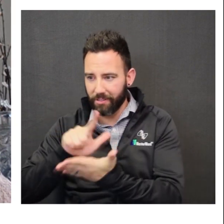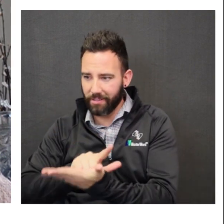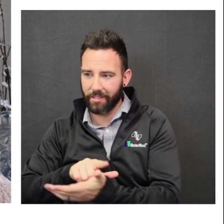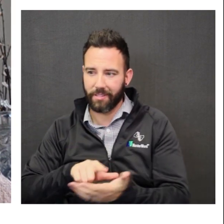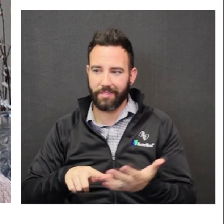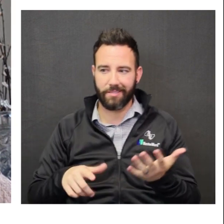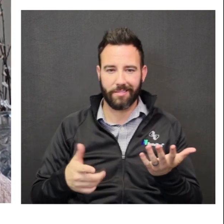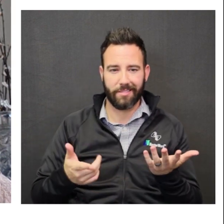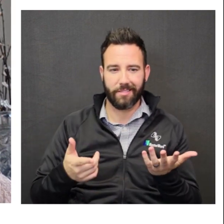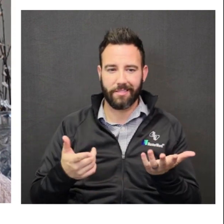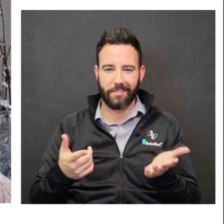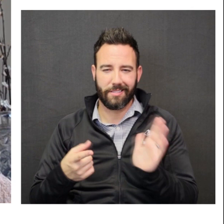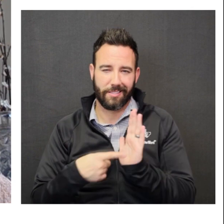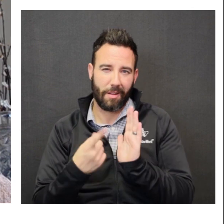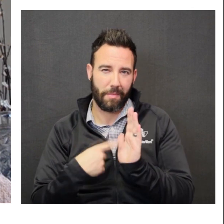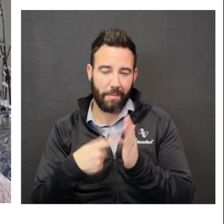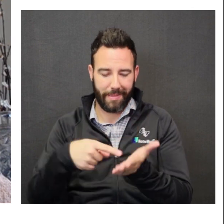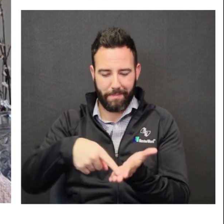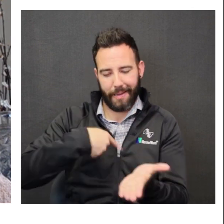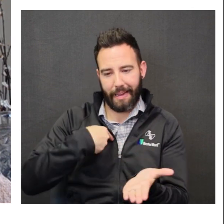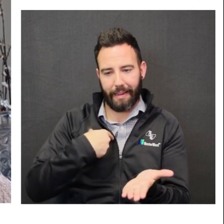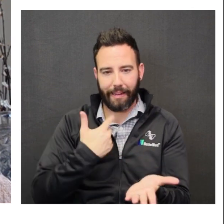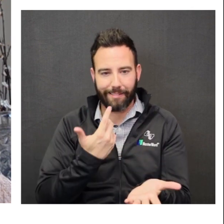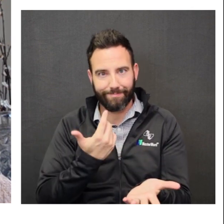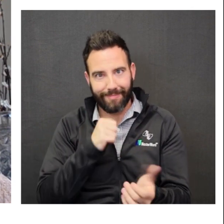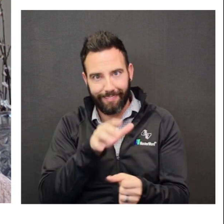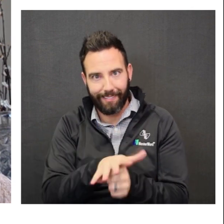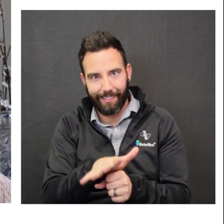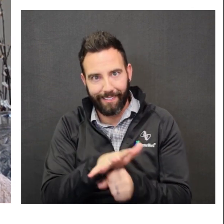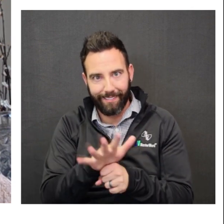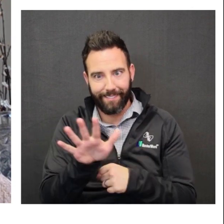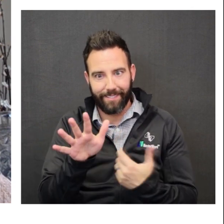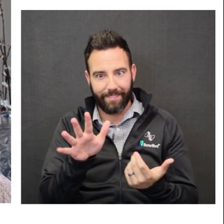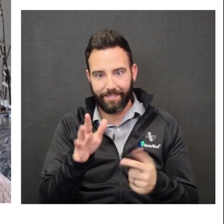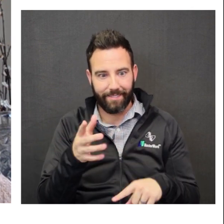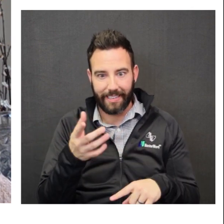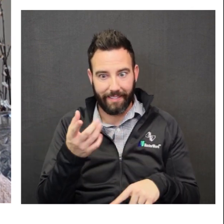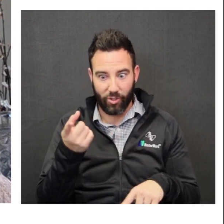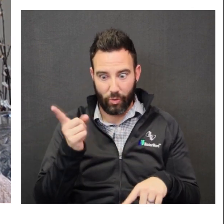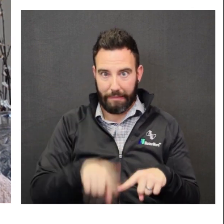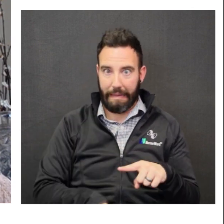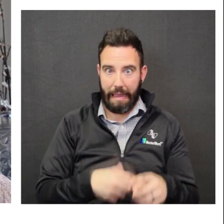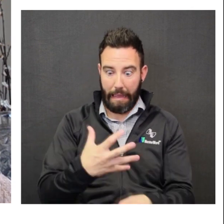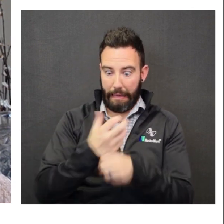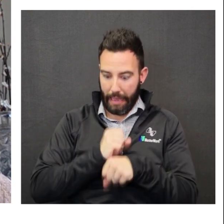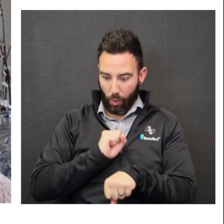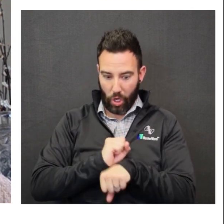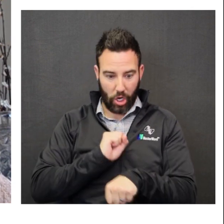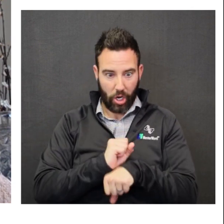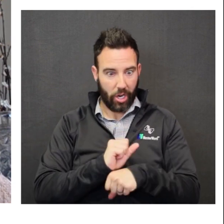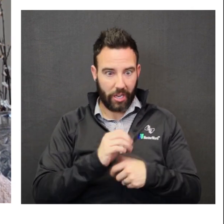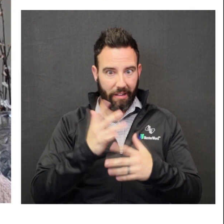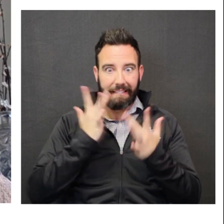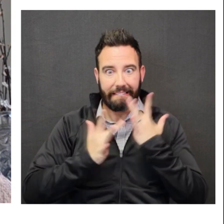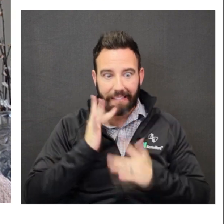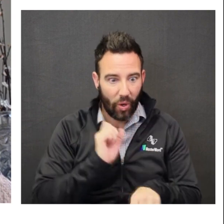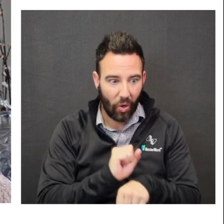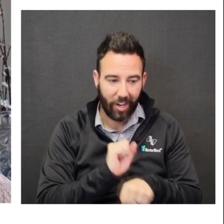It's a, it's a pretty low margin wage that so many people earn. And if you can't get work you've got to find work